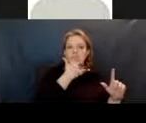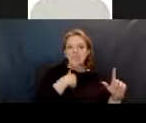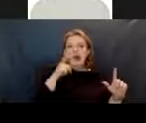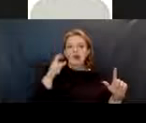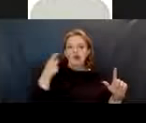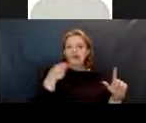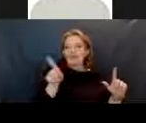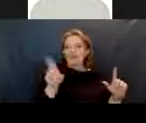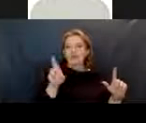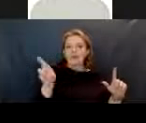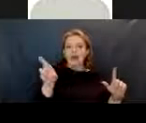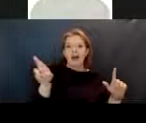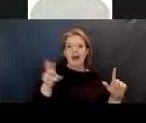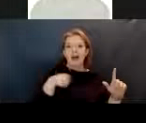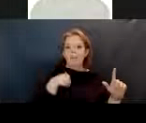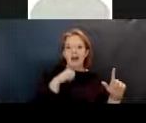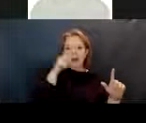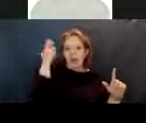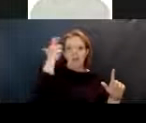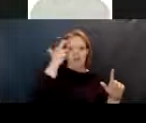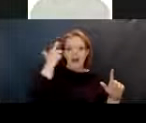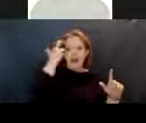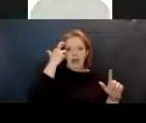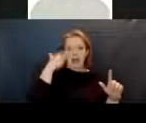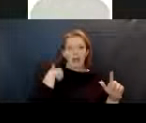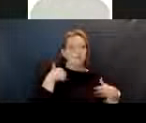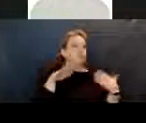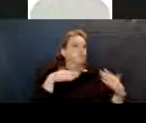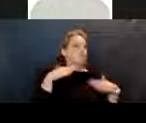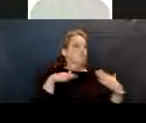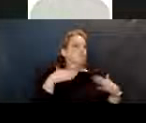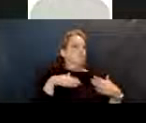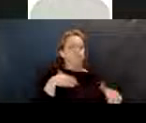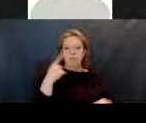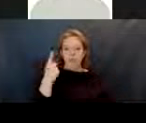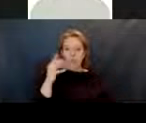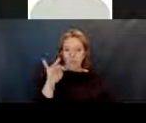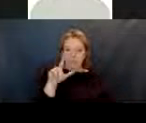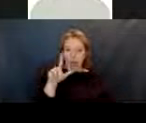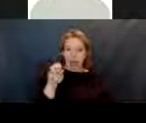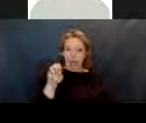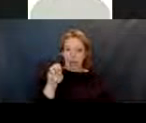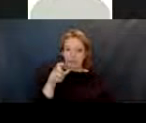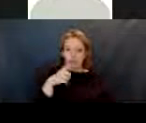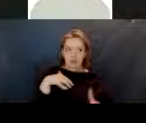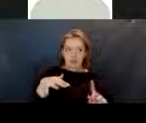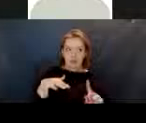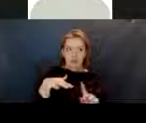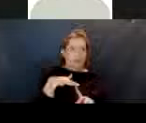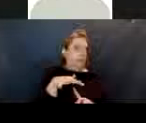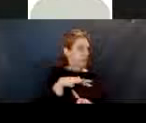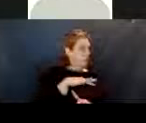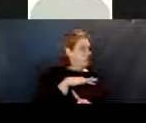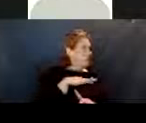I wouldn't realize this until almost a mile later, when my surroundings grew more and more unrecognizable.